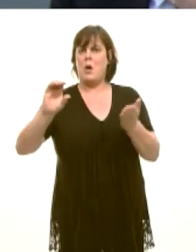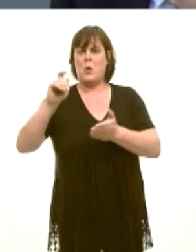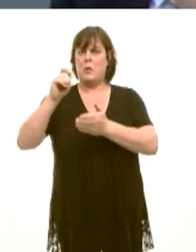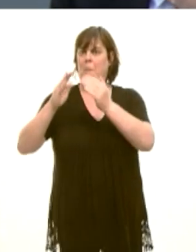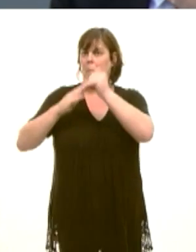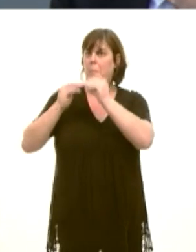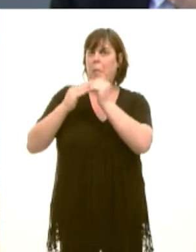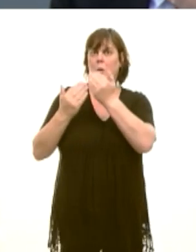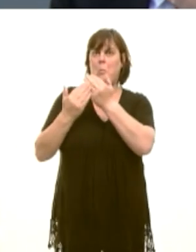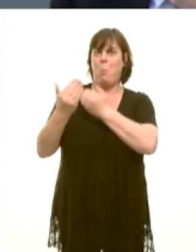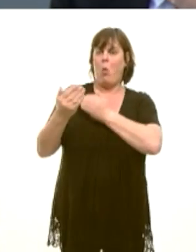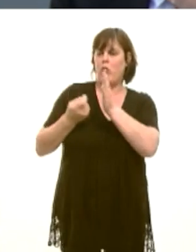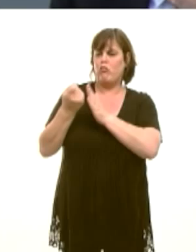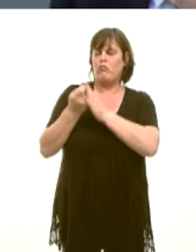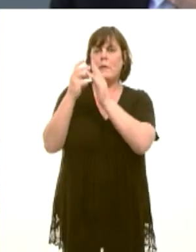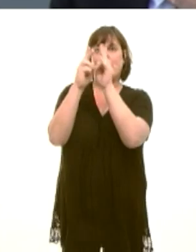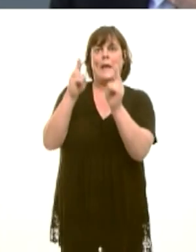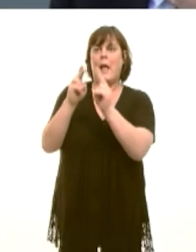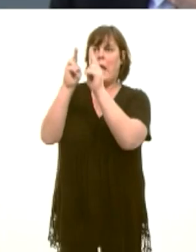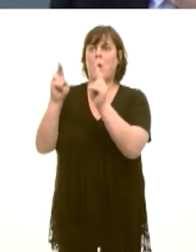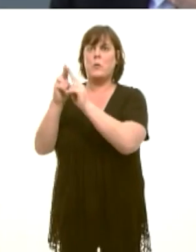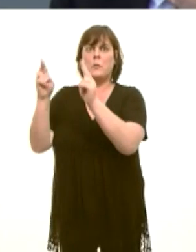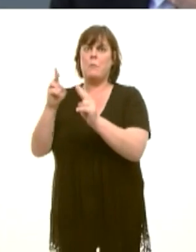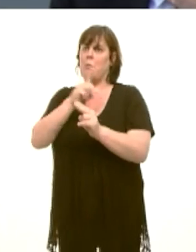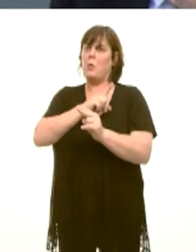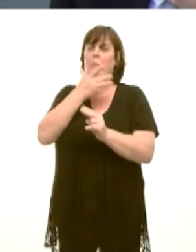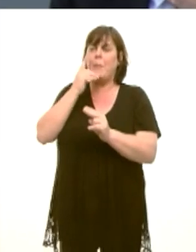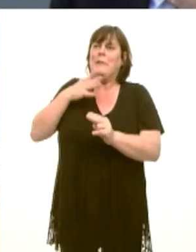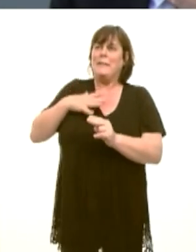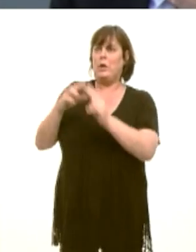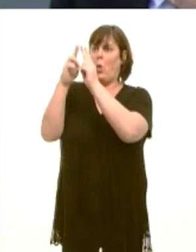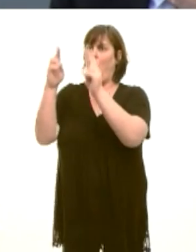a roof over peopleís heads rather than a road that will be environmentally damaging?